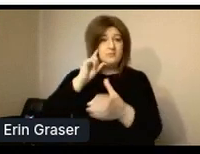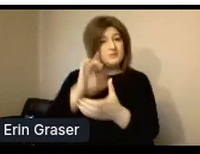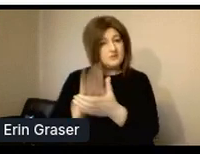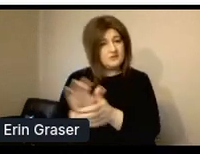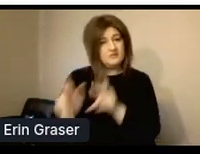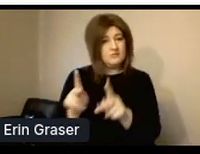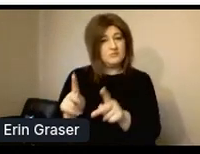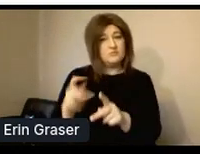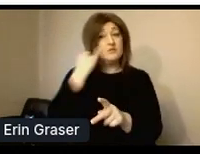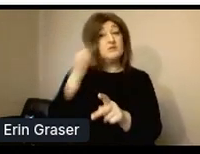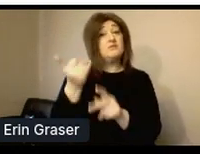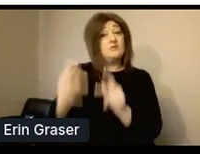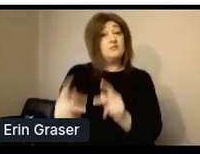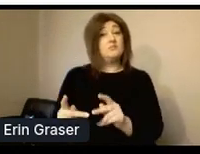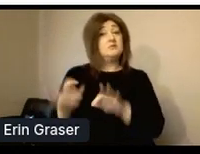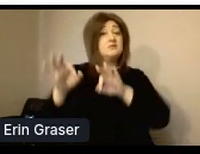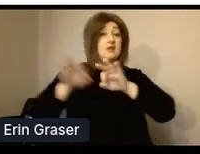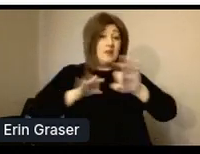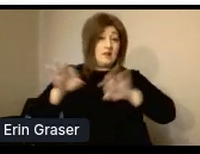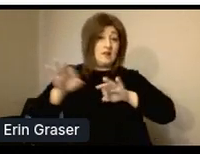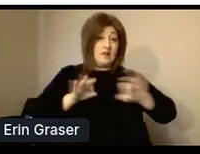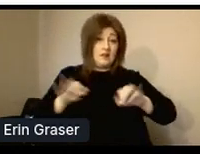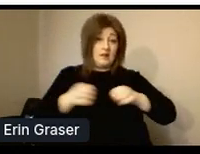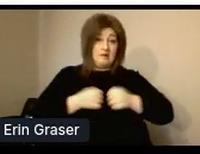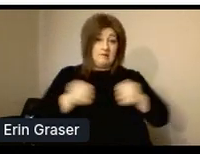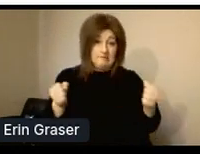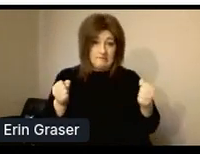what they're going through. This is how we move forward. Next slide.